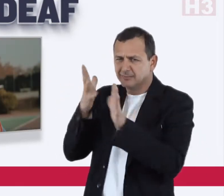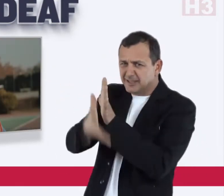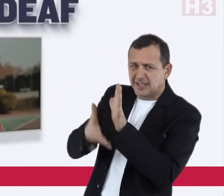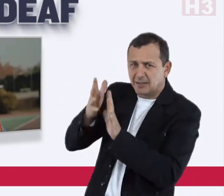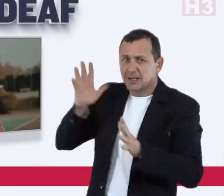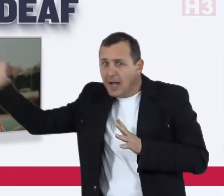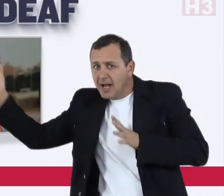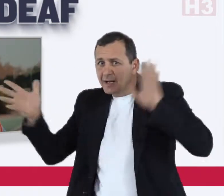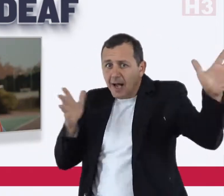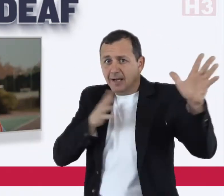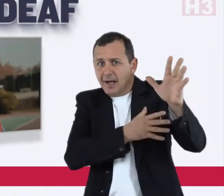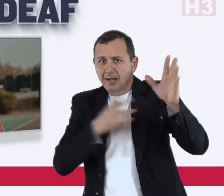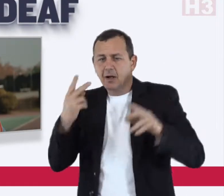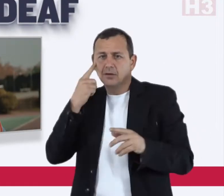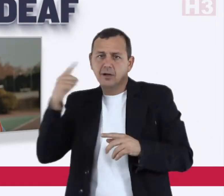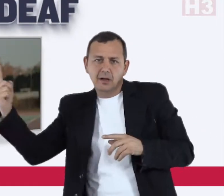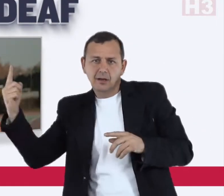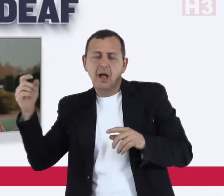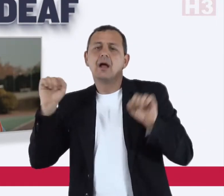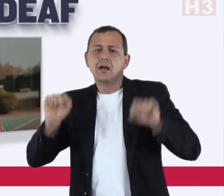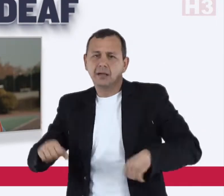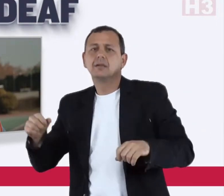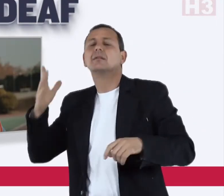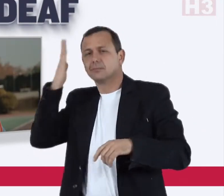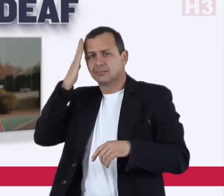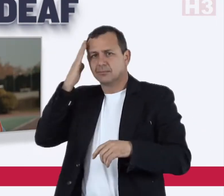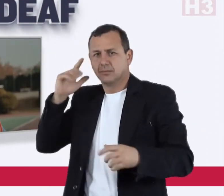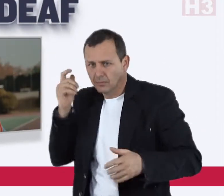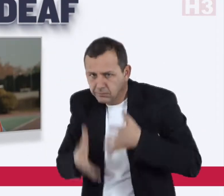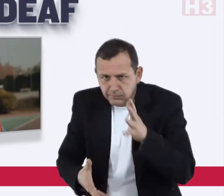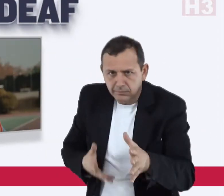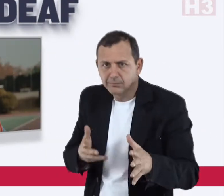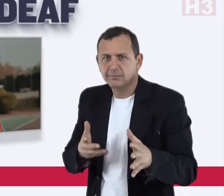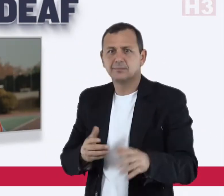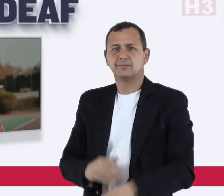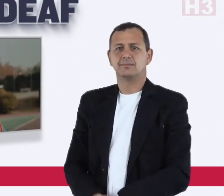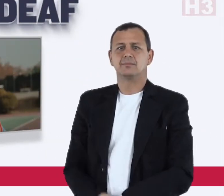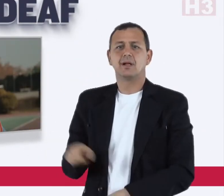to use big gestures so it’s easier for him to see the calls.